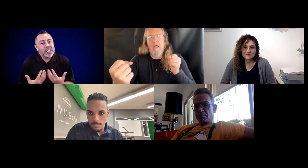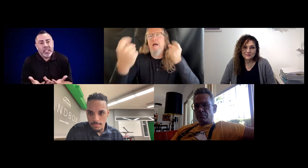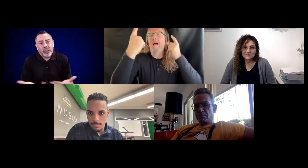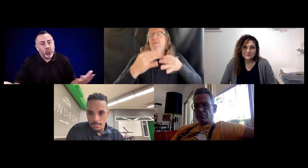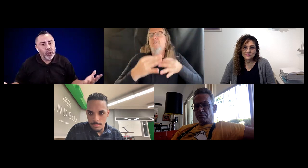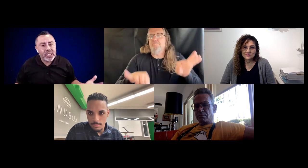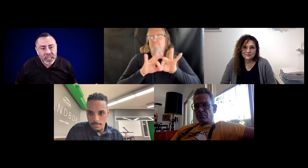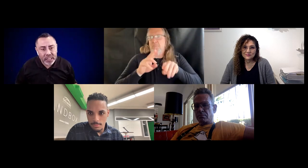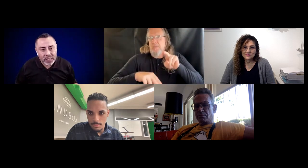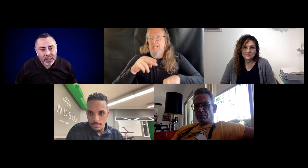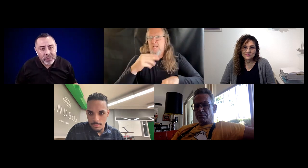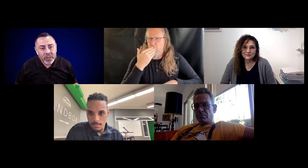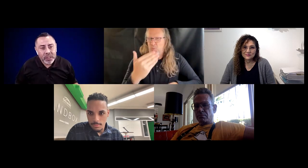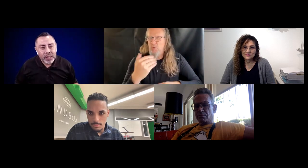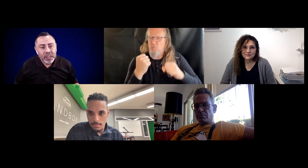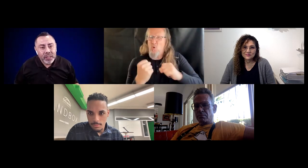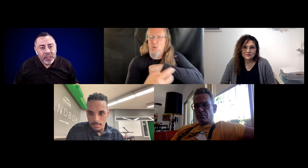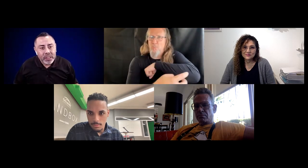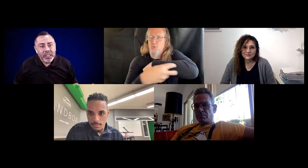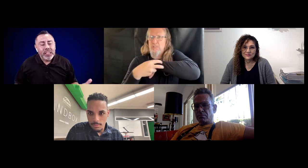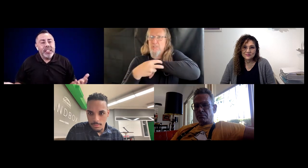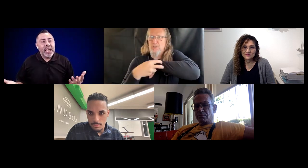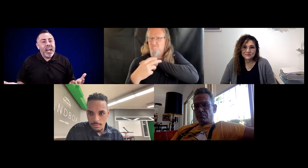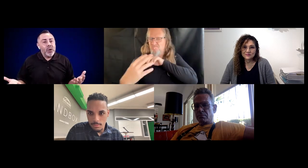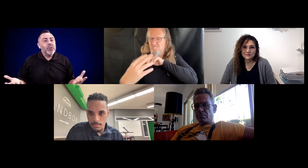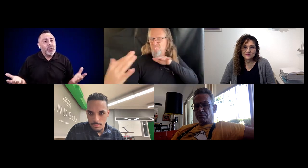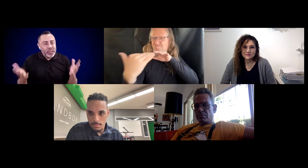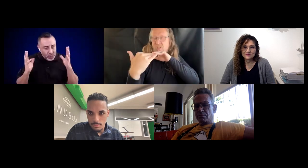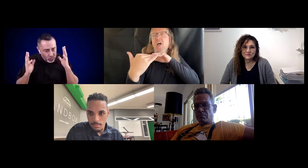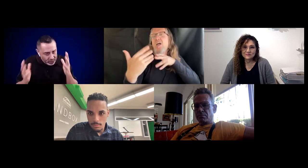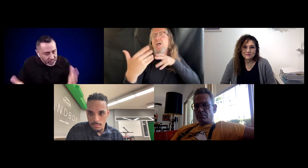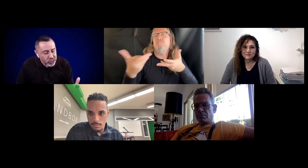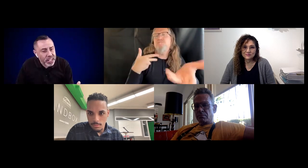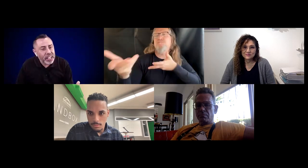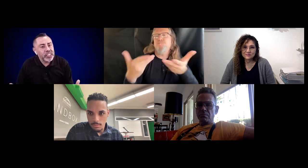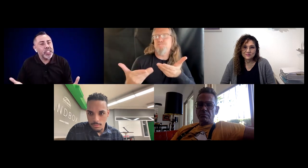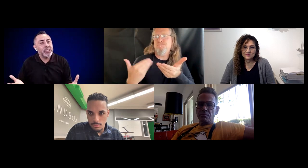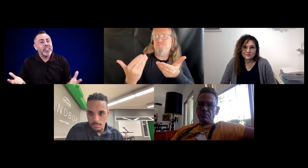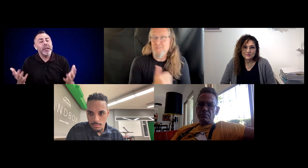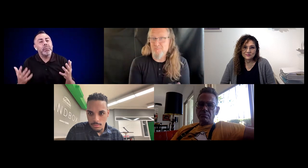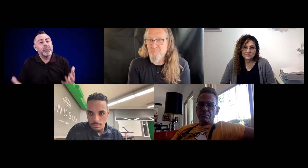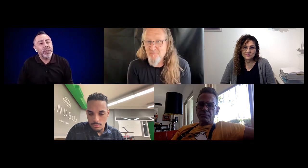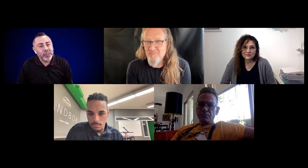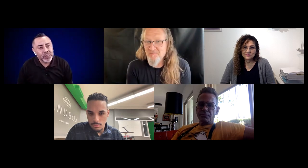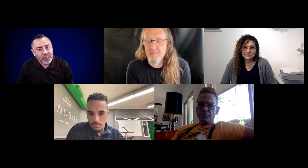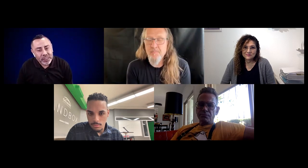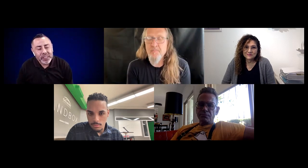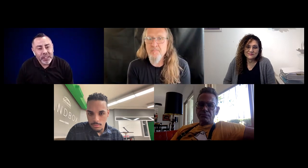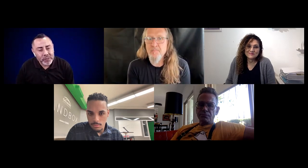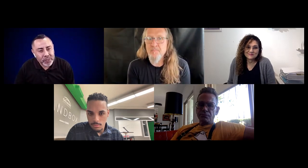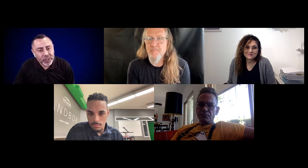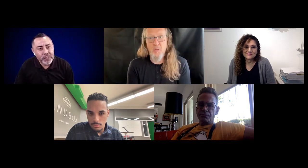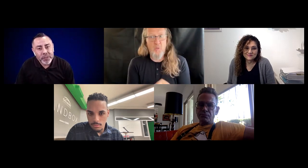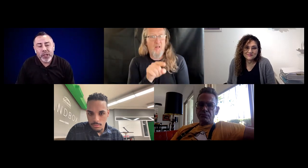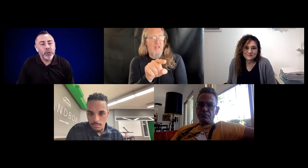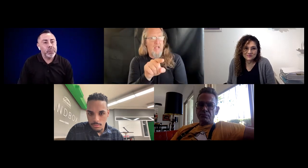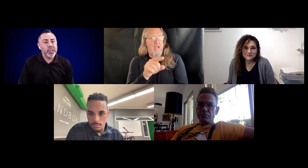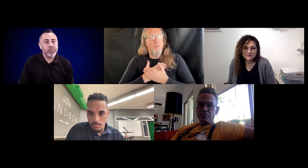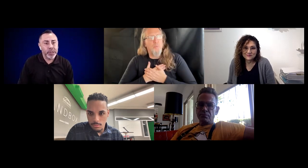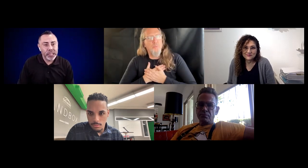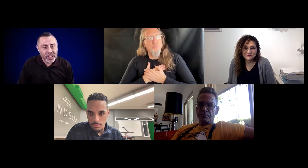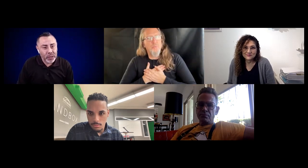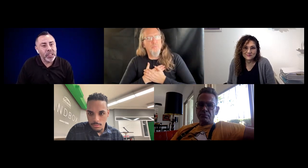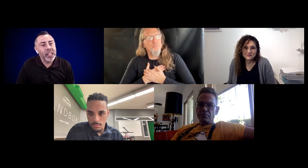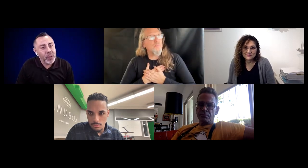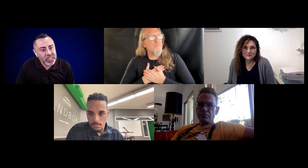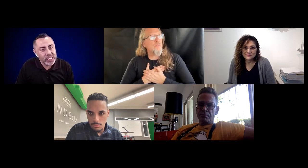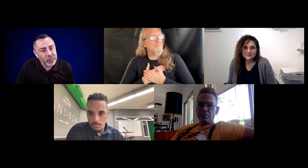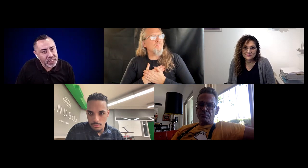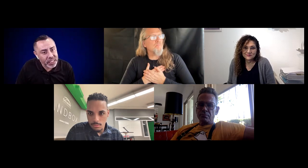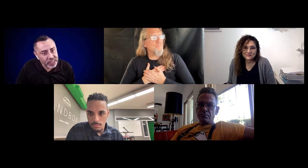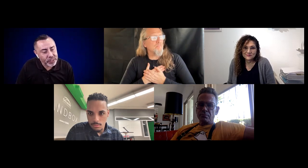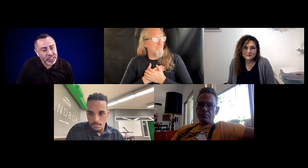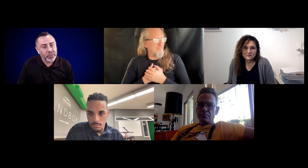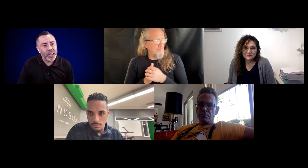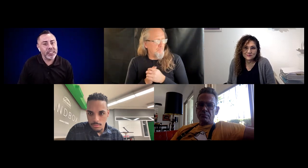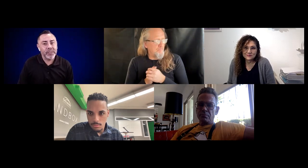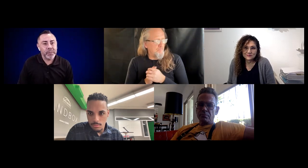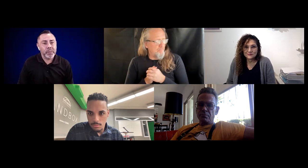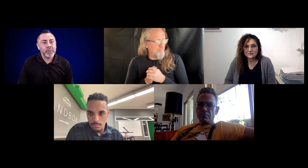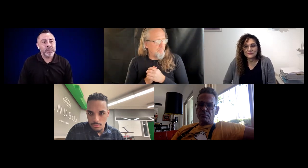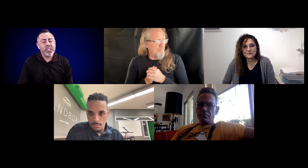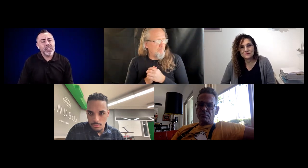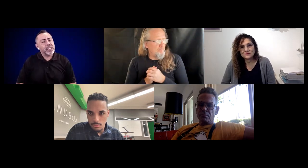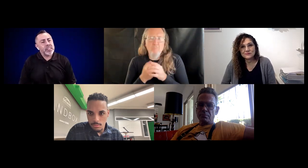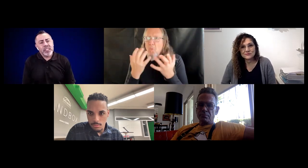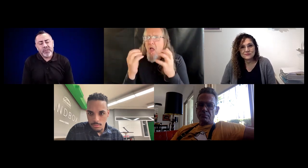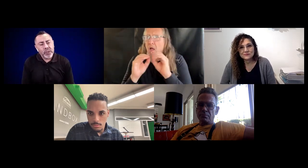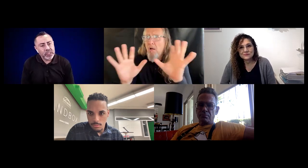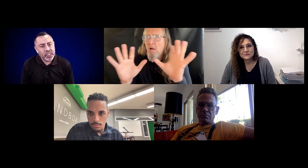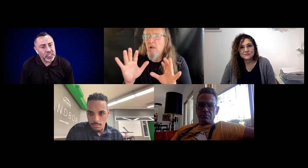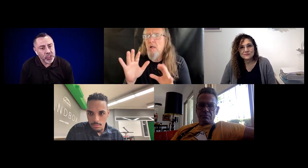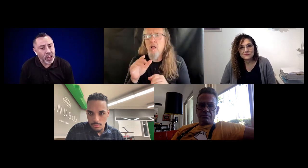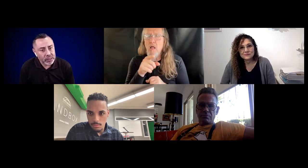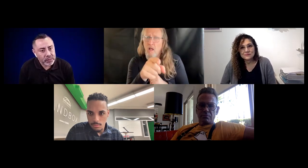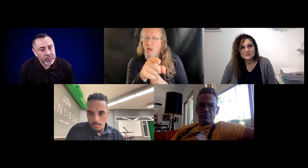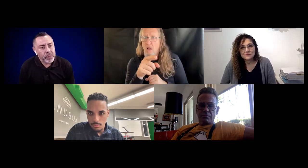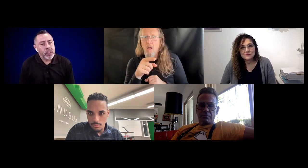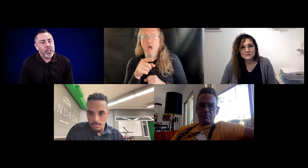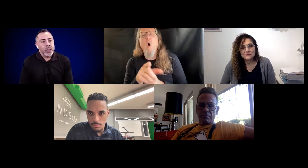We're excited. Now, we can understand each other and build a very, very robust bridge that will allow us to come together and interact. It's a very touching thought